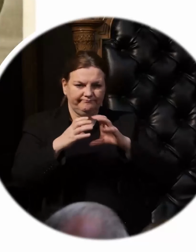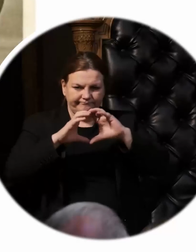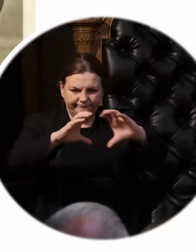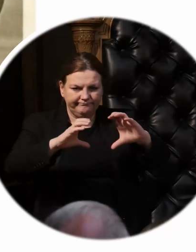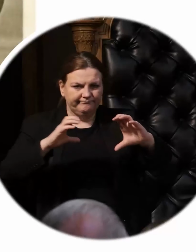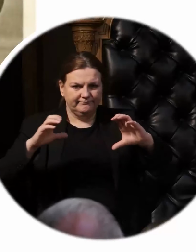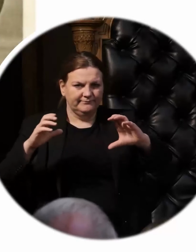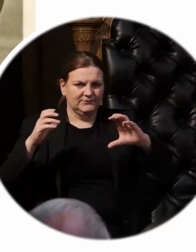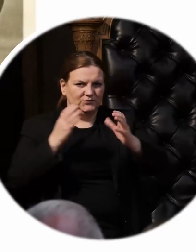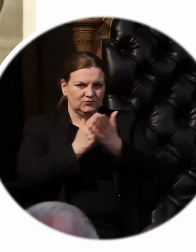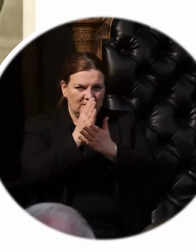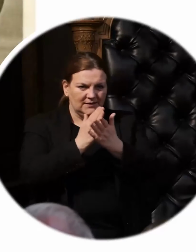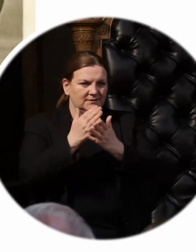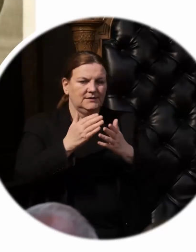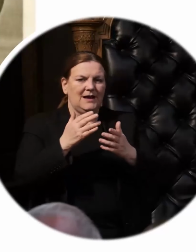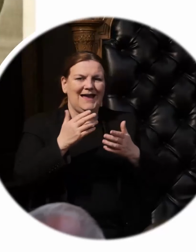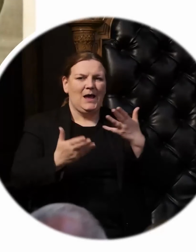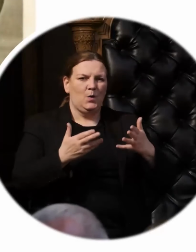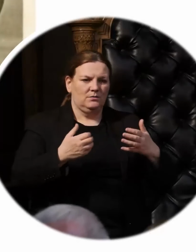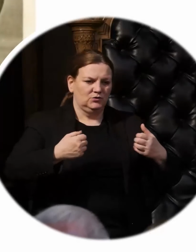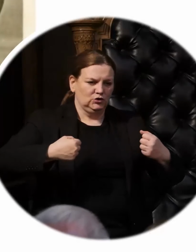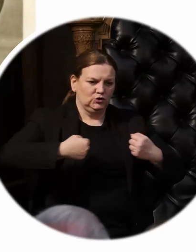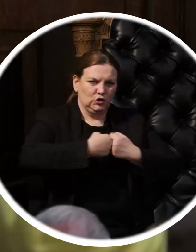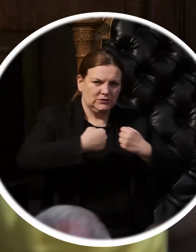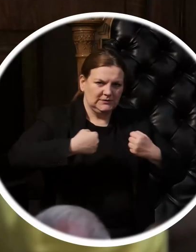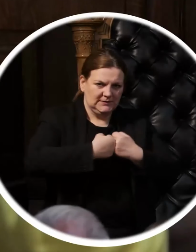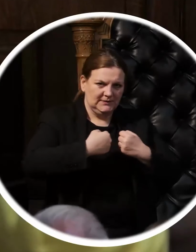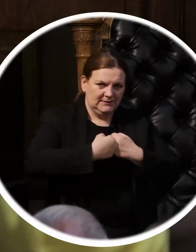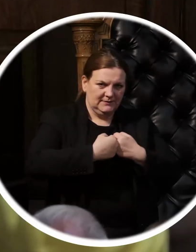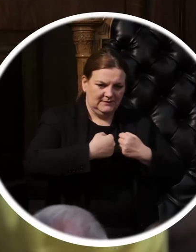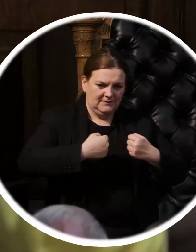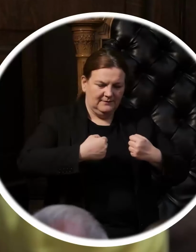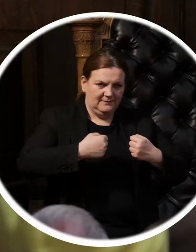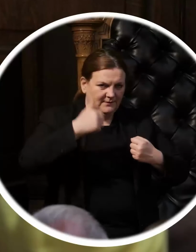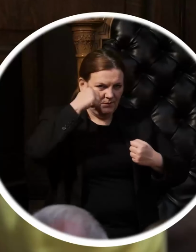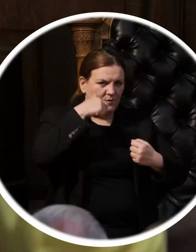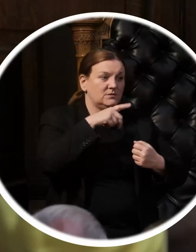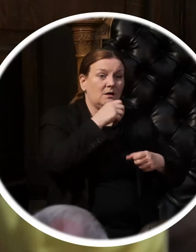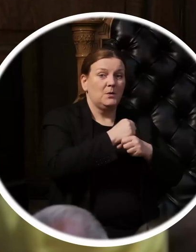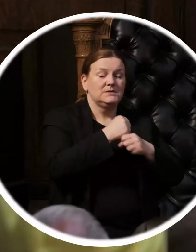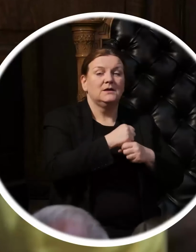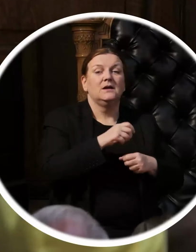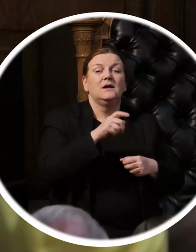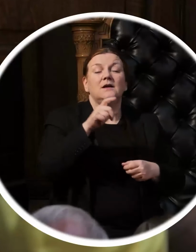locomotives had to shunt. So if we think of my point of reference is now Thomas the Tank Engine because my